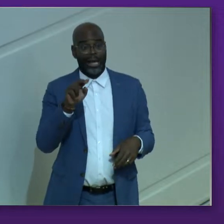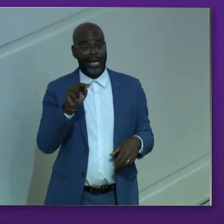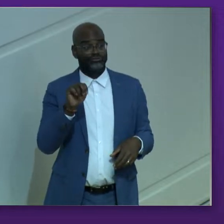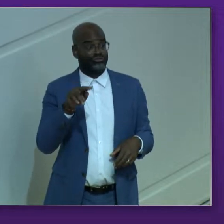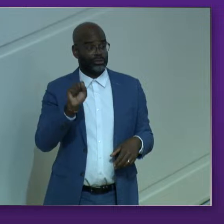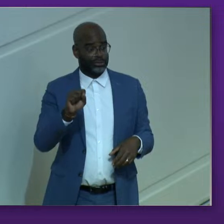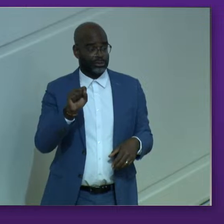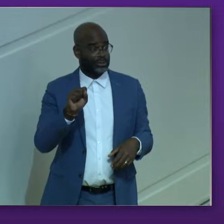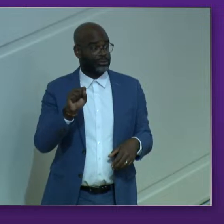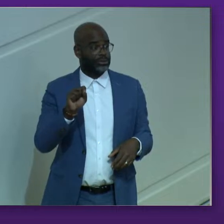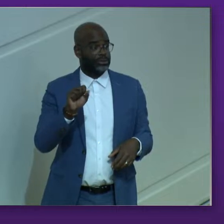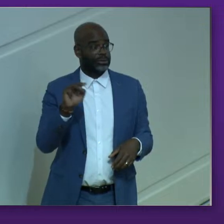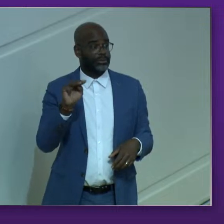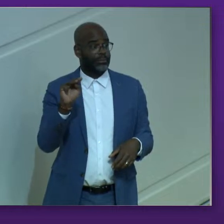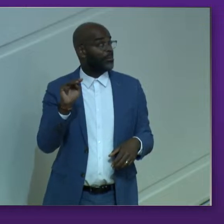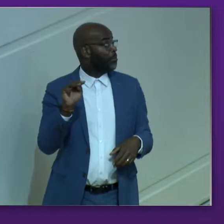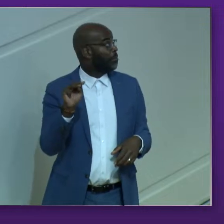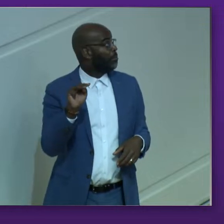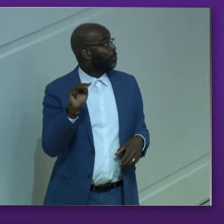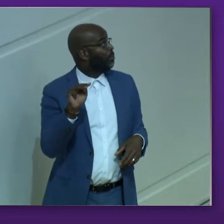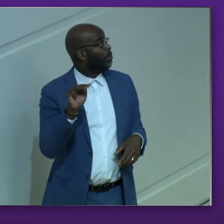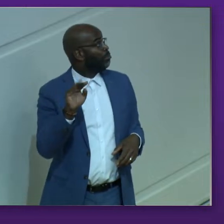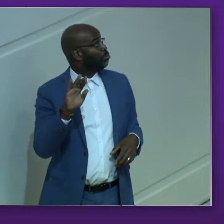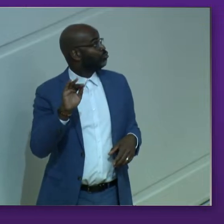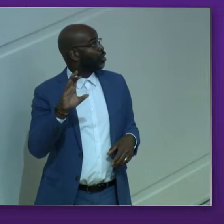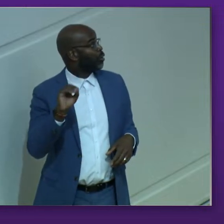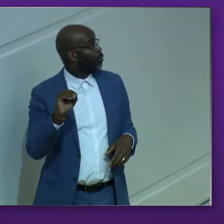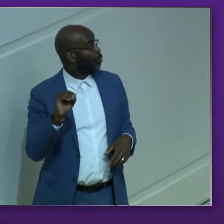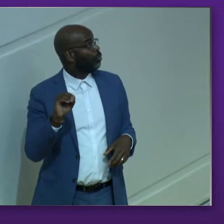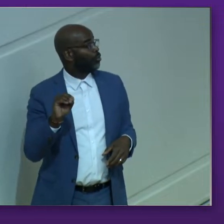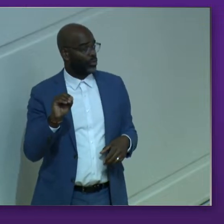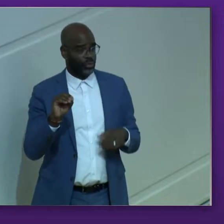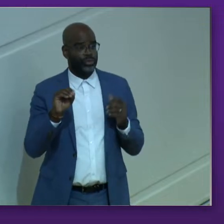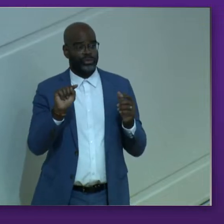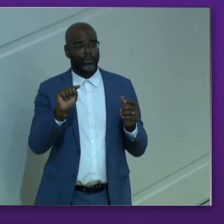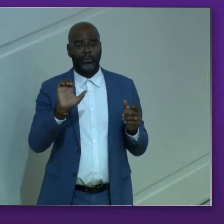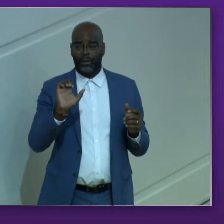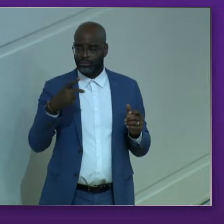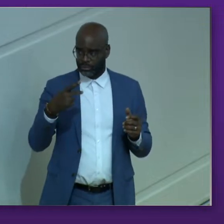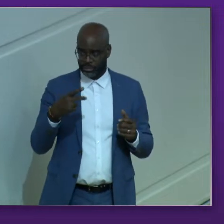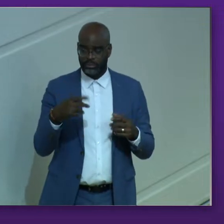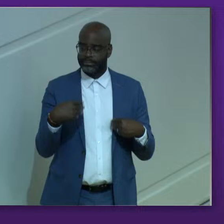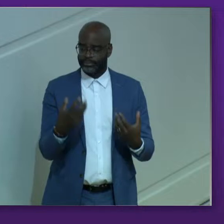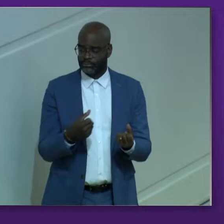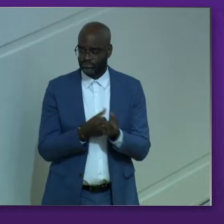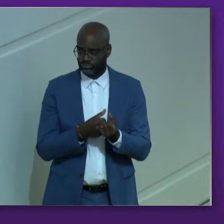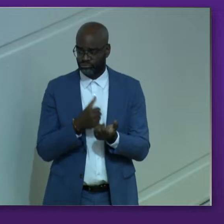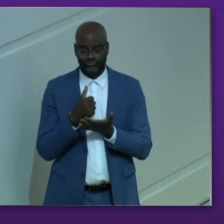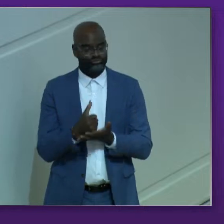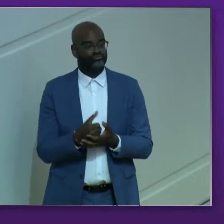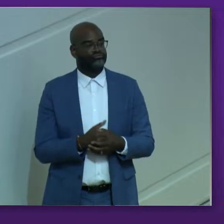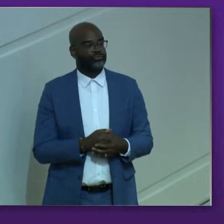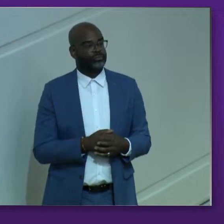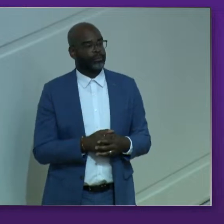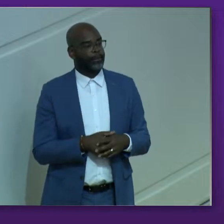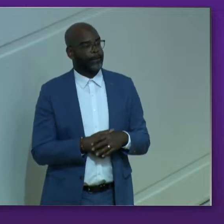WILL THIS PERSON PLEASE STAND